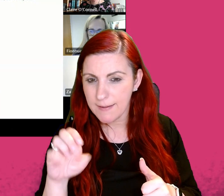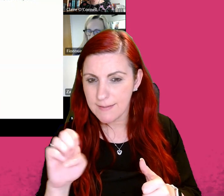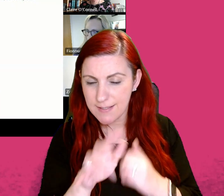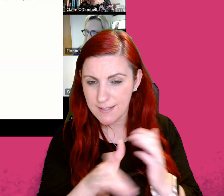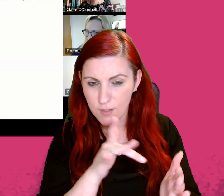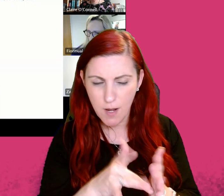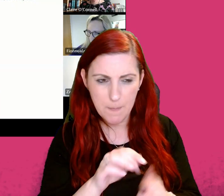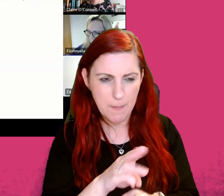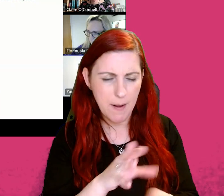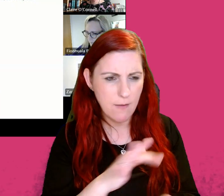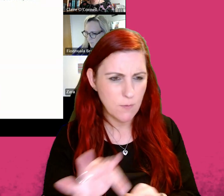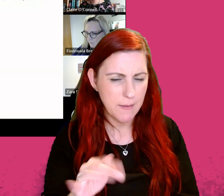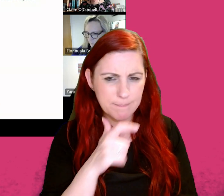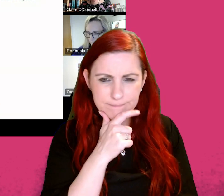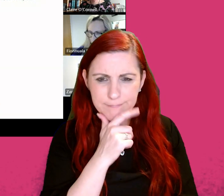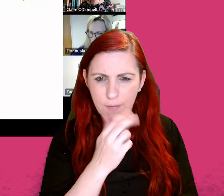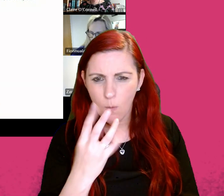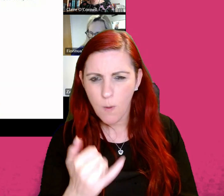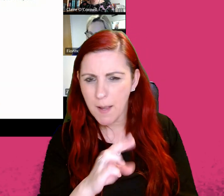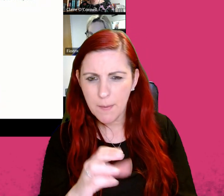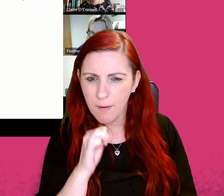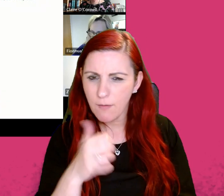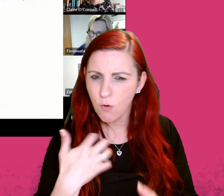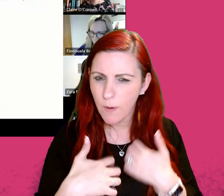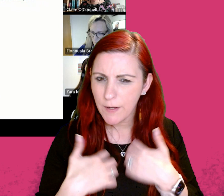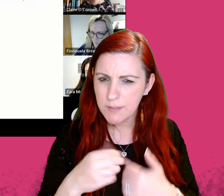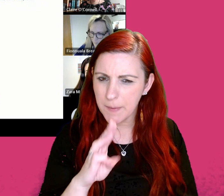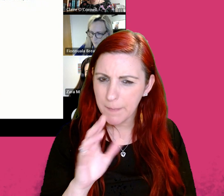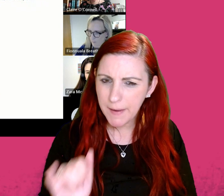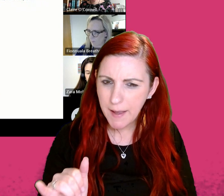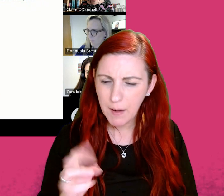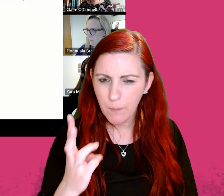trying to figure out why were people maybe not as interested in PPI as they might be and we could